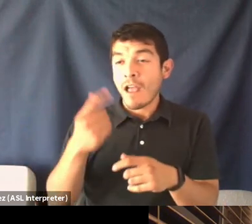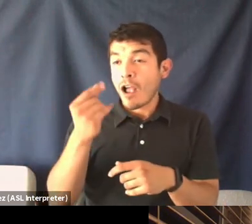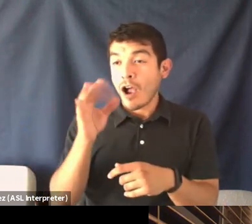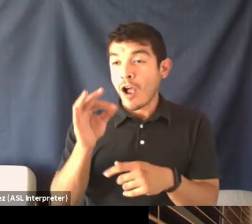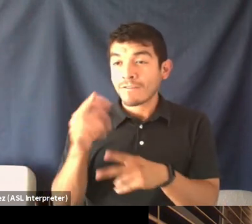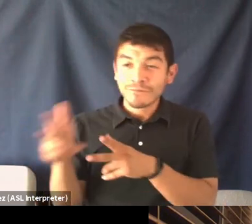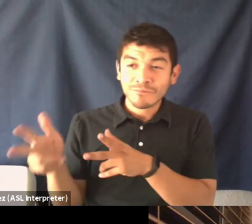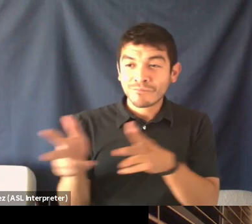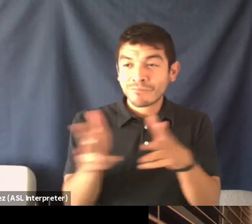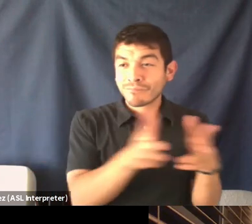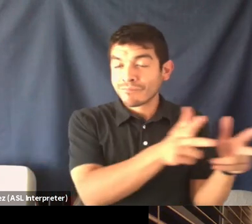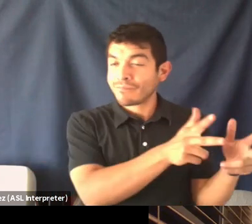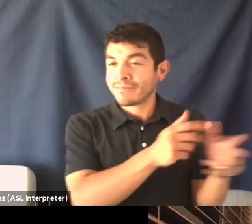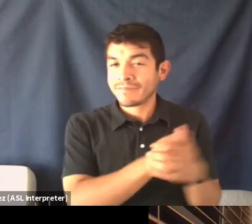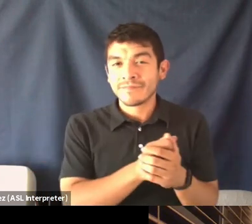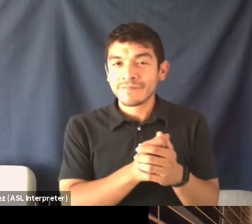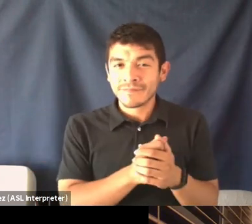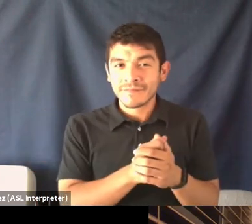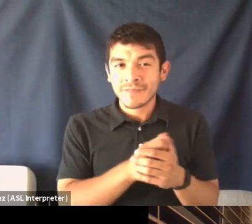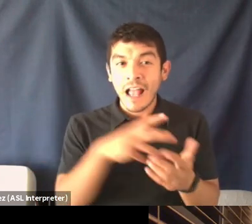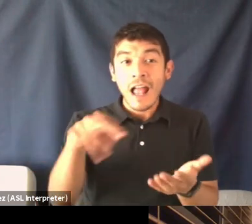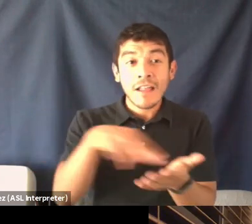and all the dance moves.